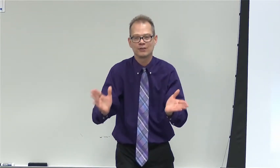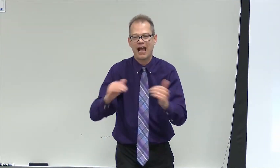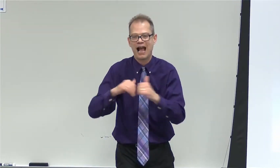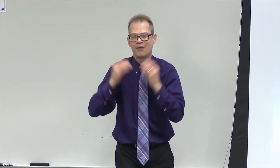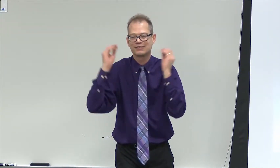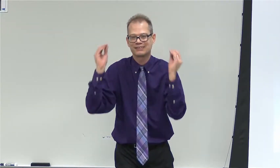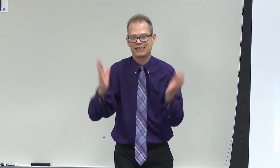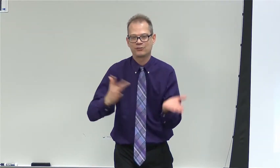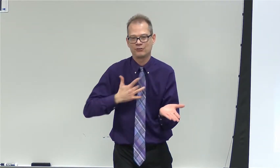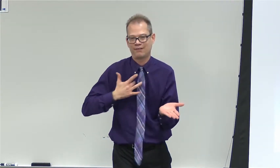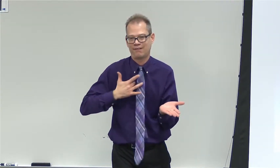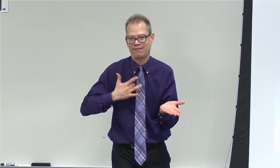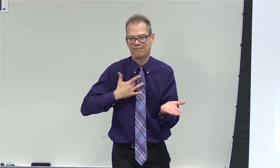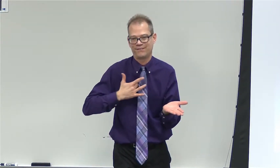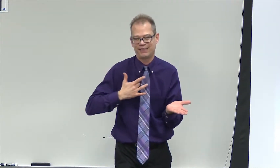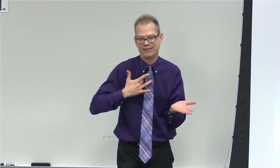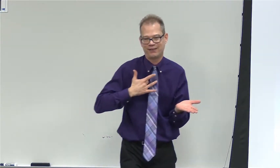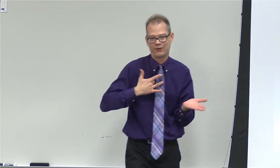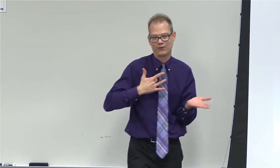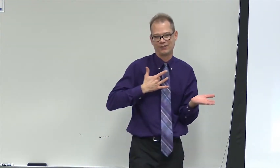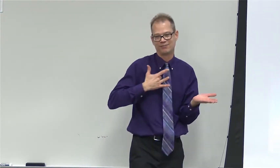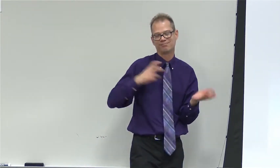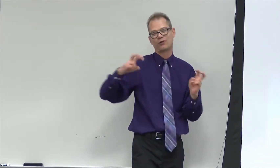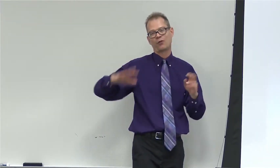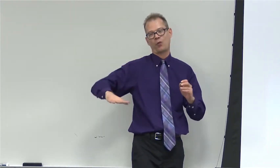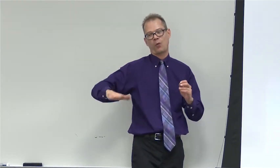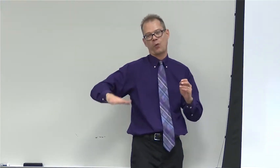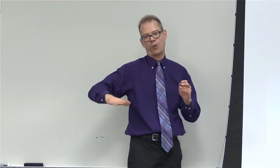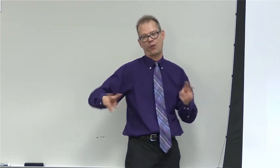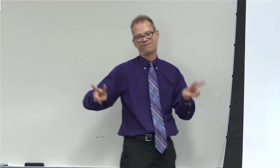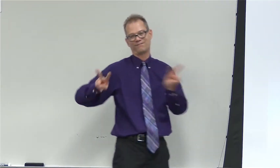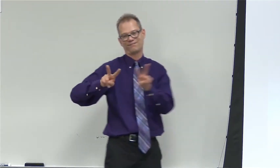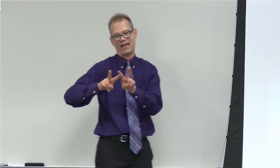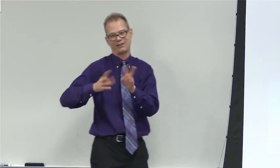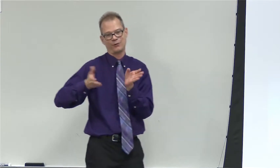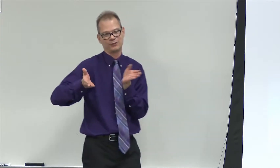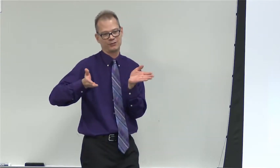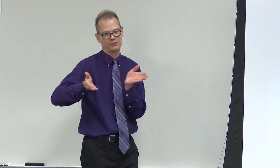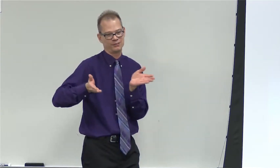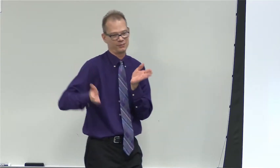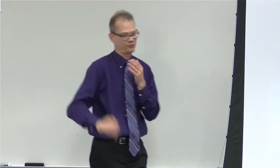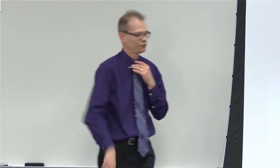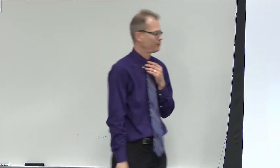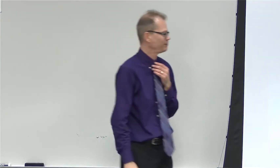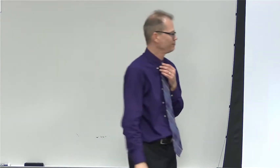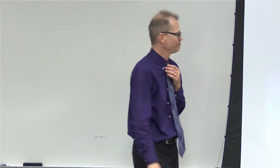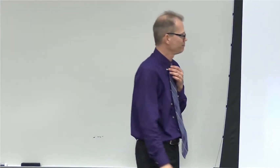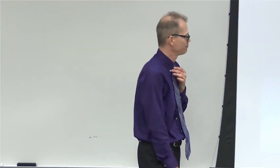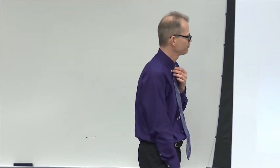You know how teachers feel. That's kind of like that. Um...yeah, we're lower on the totem pole.